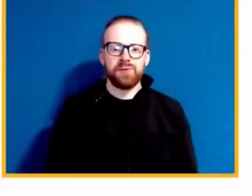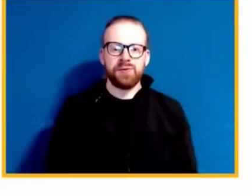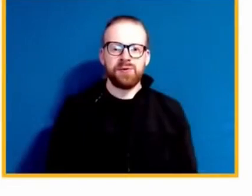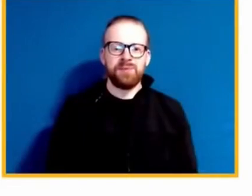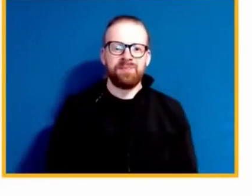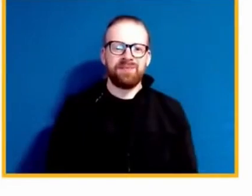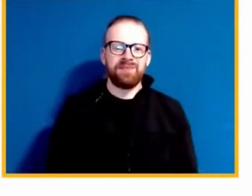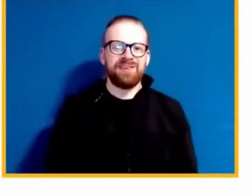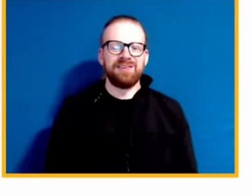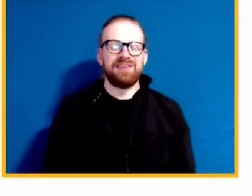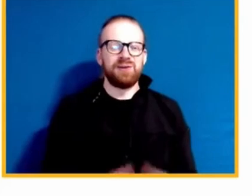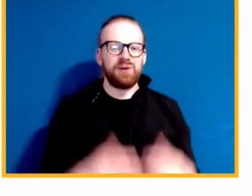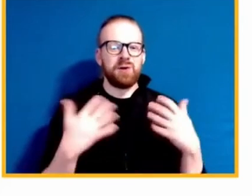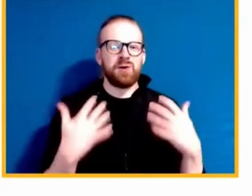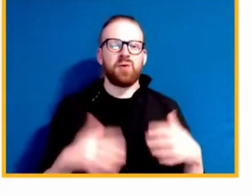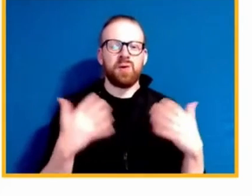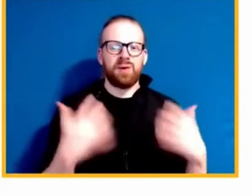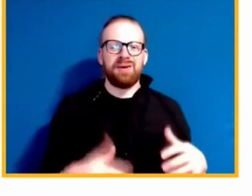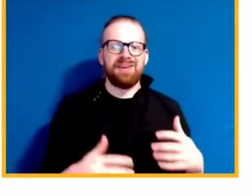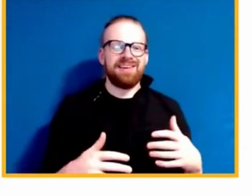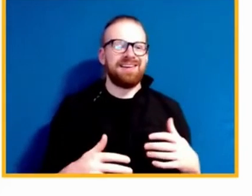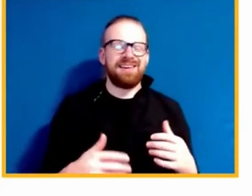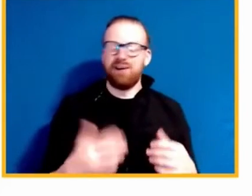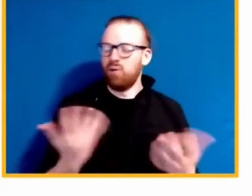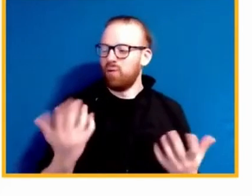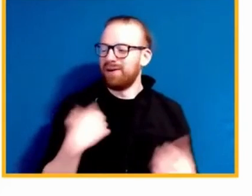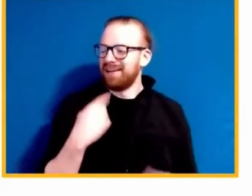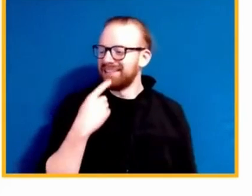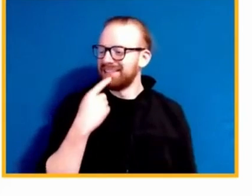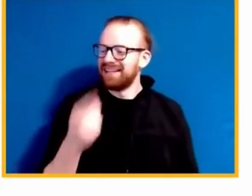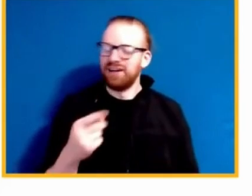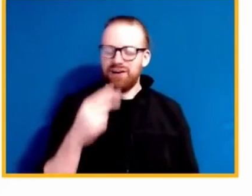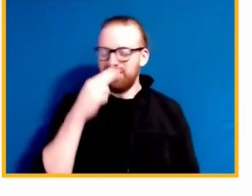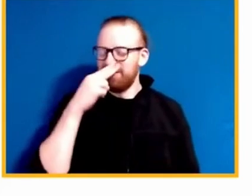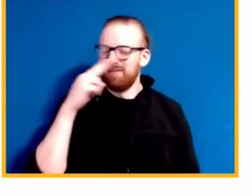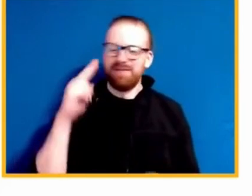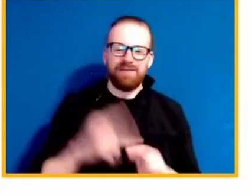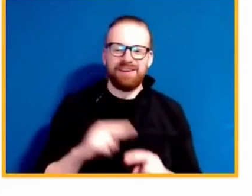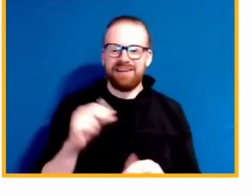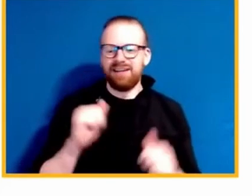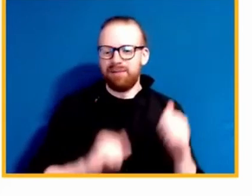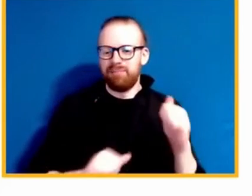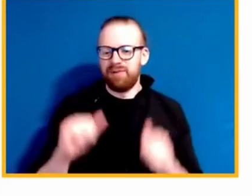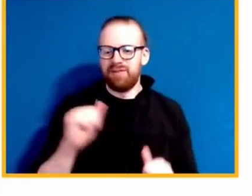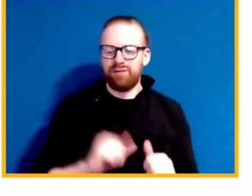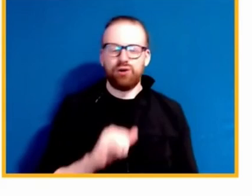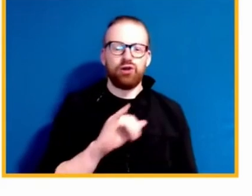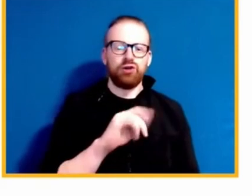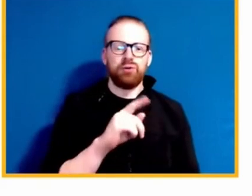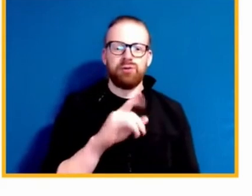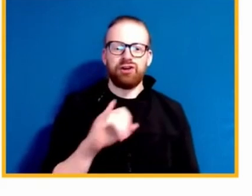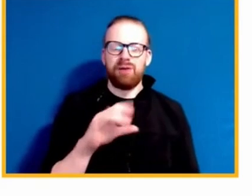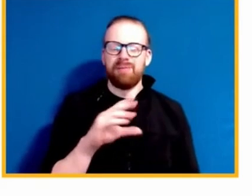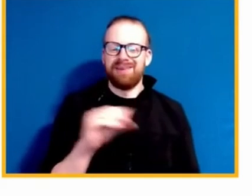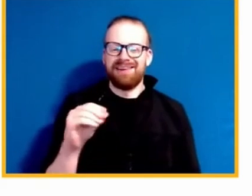[Zeke] Oh my goodness, what did I tell you? That was such a fun, fun performance by Okami and Singularity.